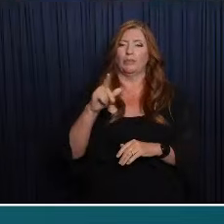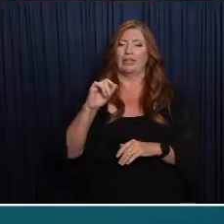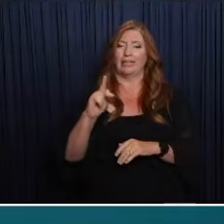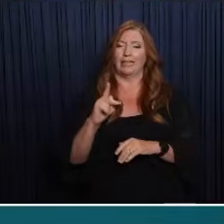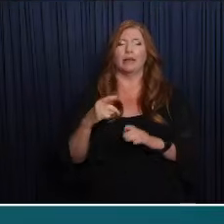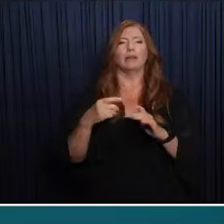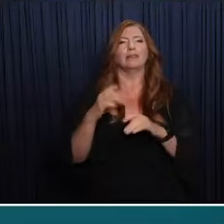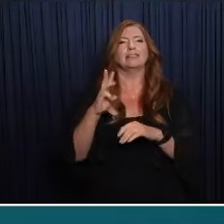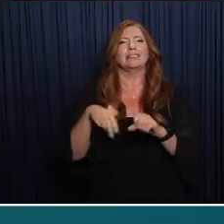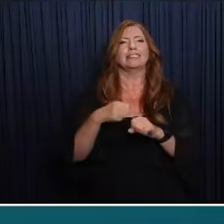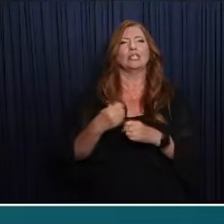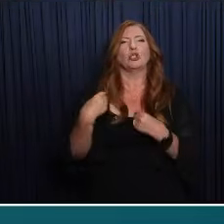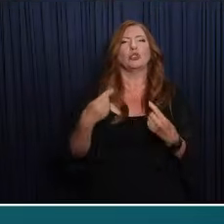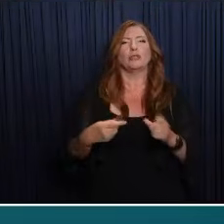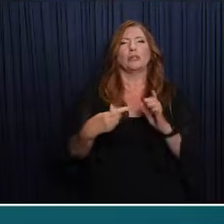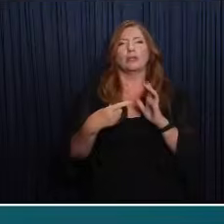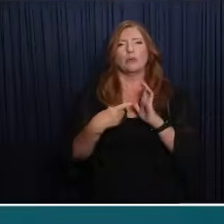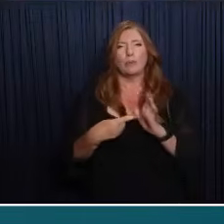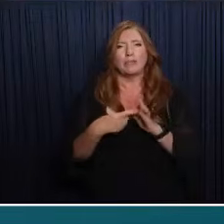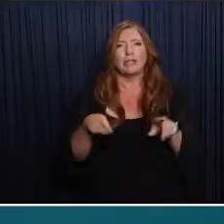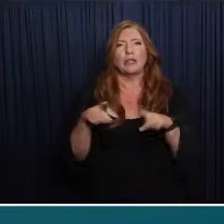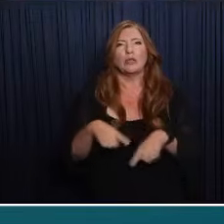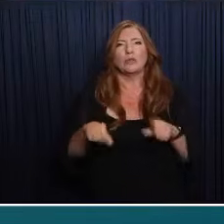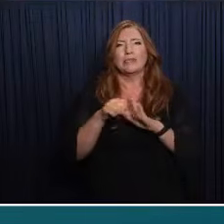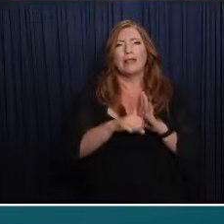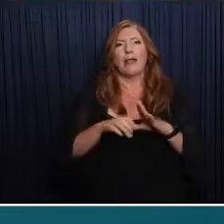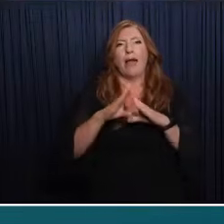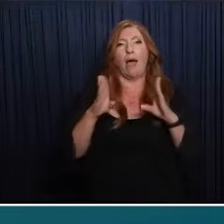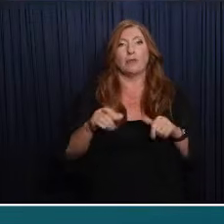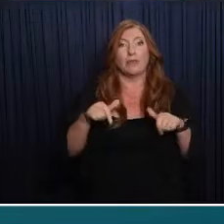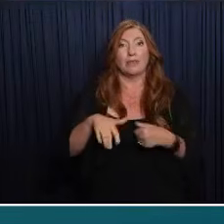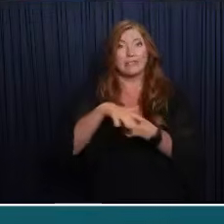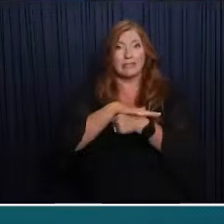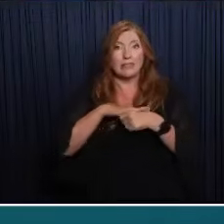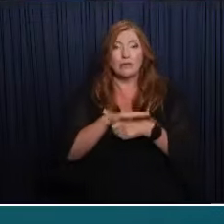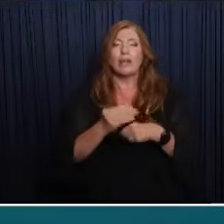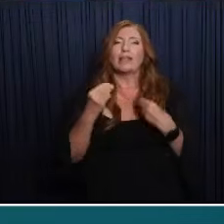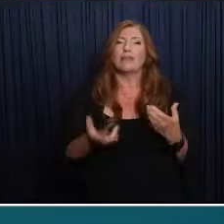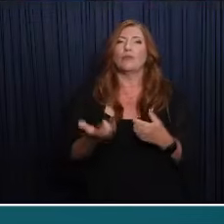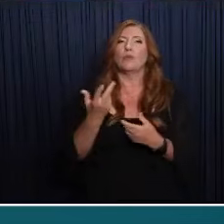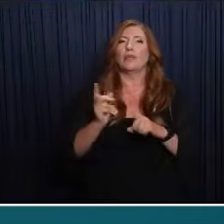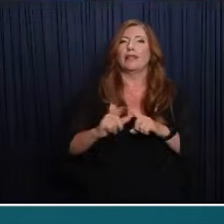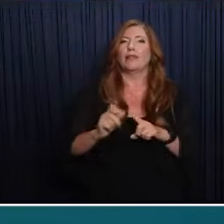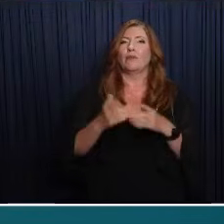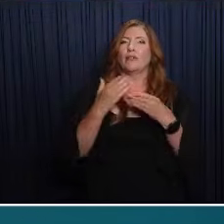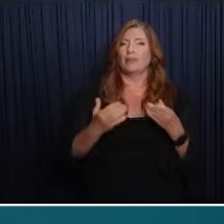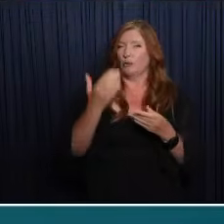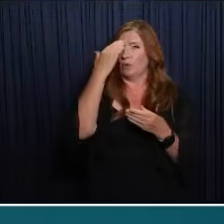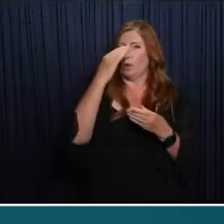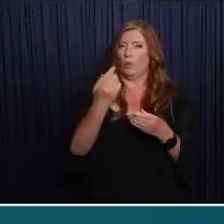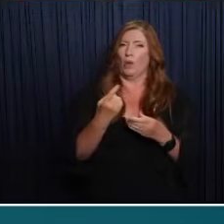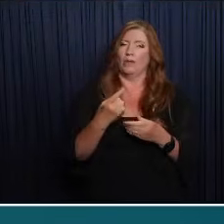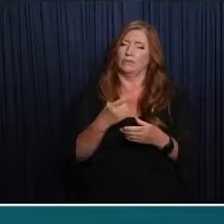I'M REPRESENTATIVE JOSEPH CHAPLIK, FOR THE LAST SIX YEARS I REPRESENTED YOU AT THE STATEHOUSE AS YOUR